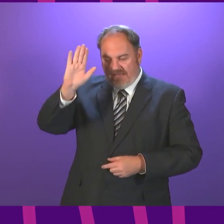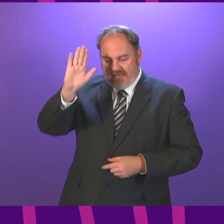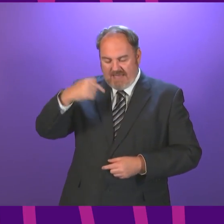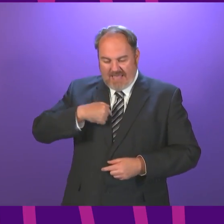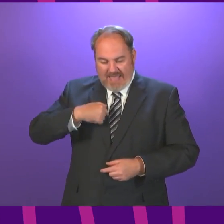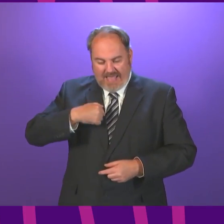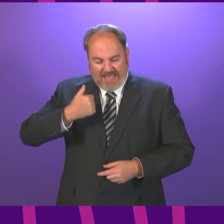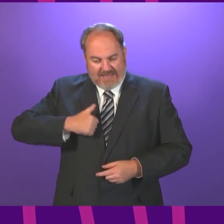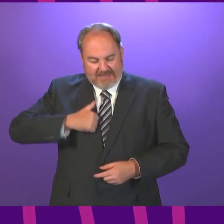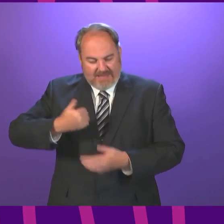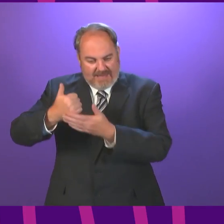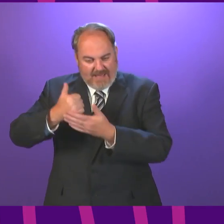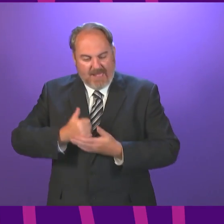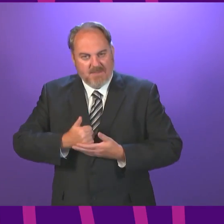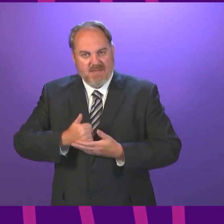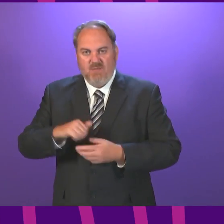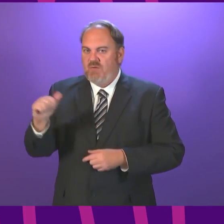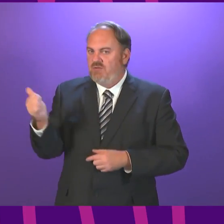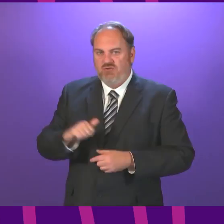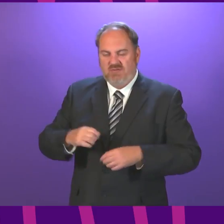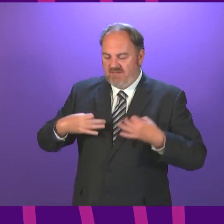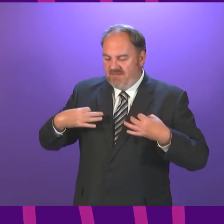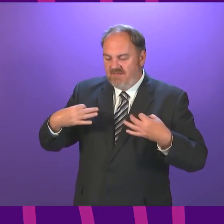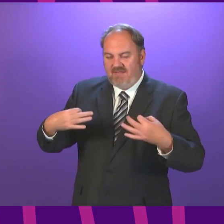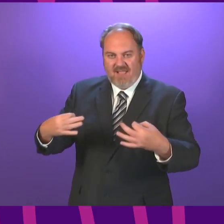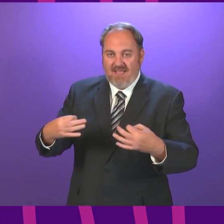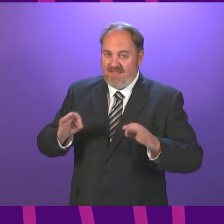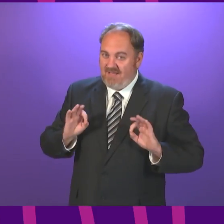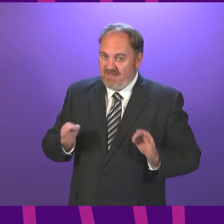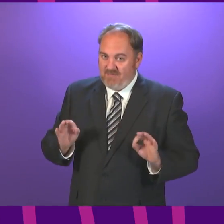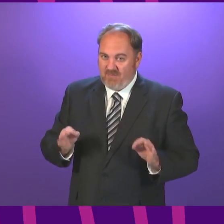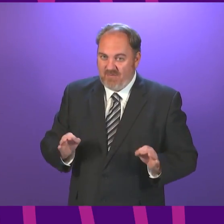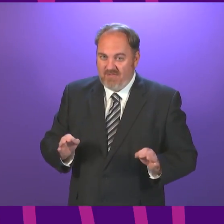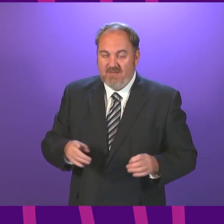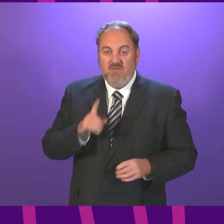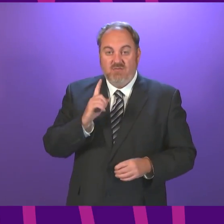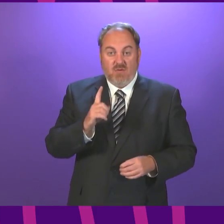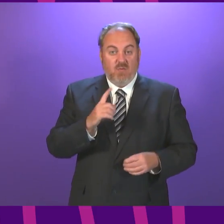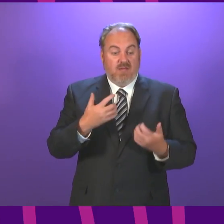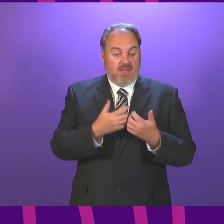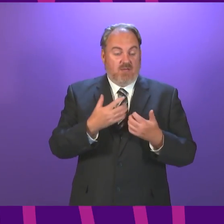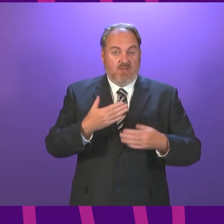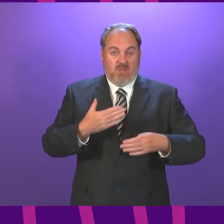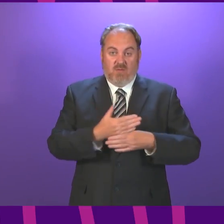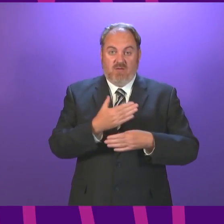An example of where we are connecting our emergency and life-saving work with broader